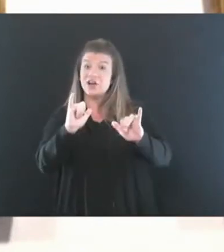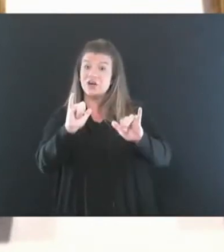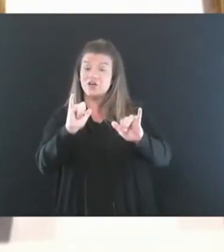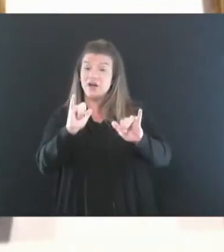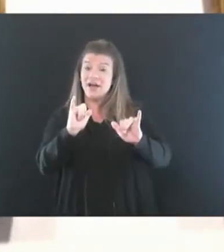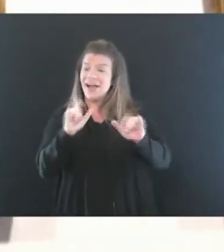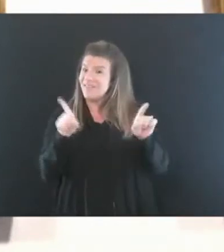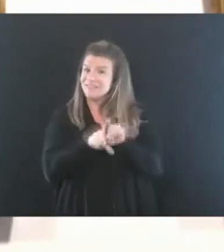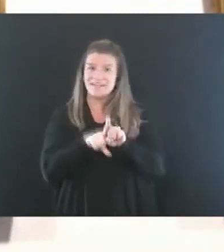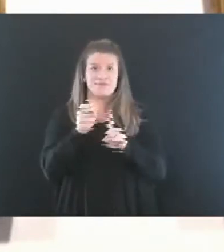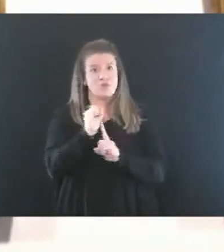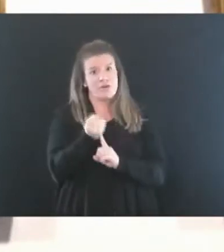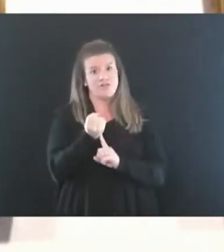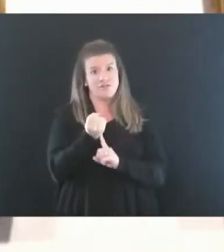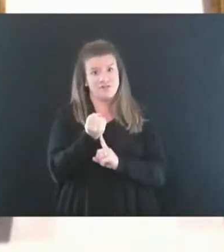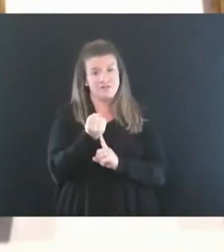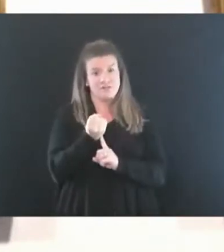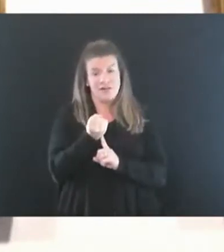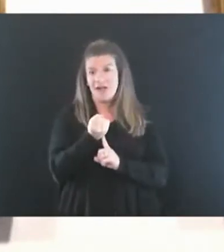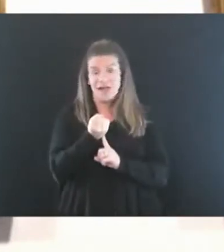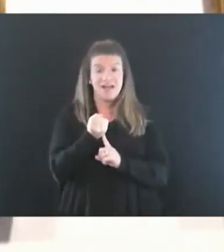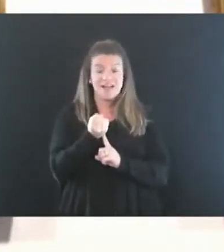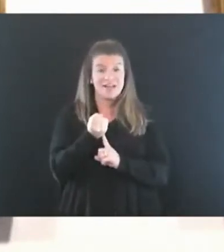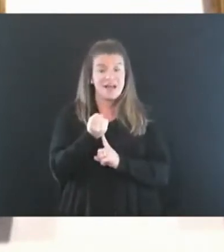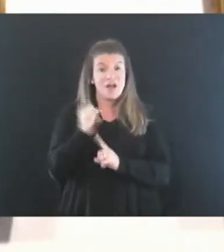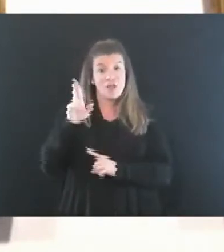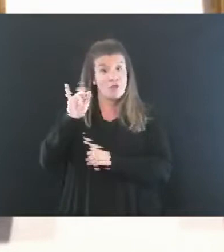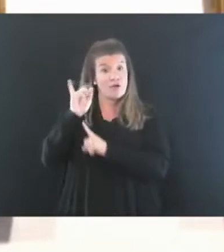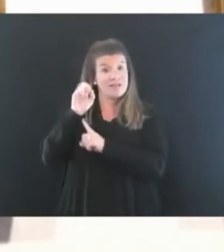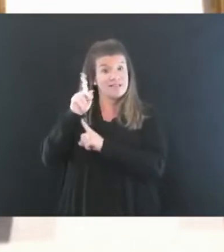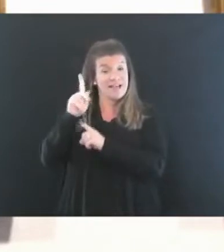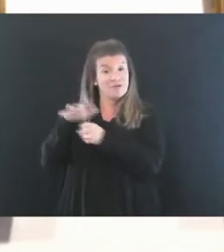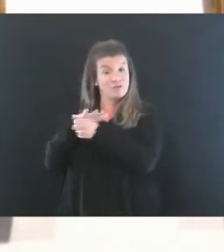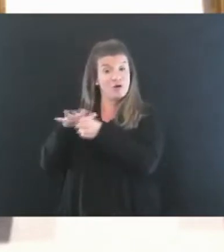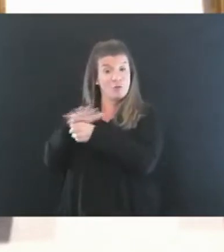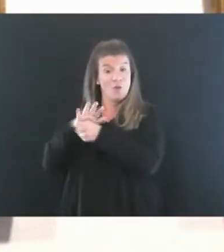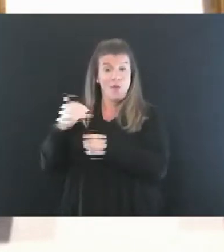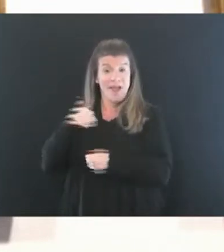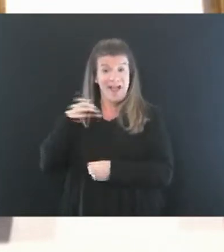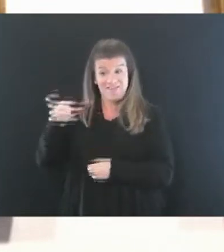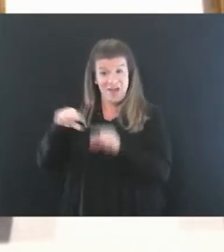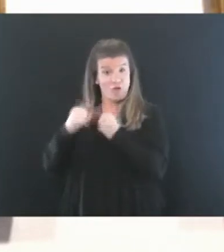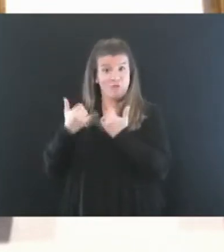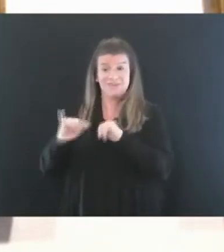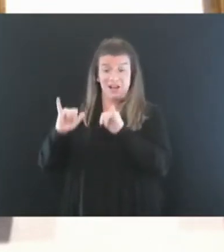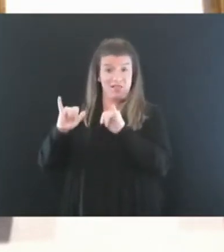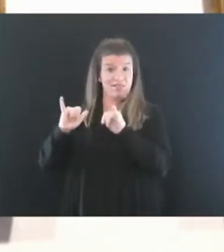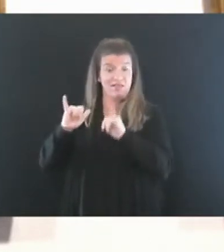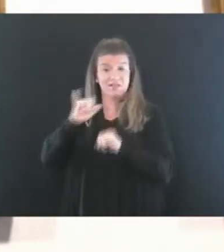BUT WE ALSO UNDERSTAND THAT WE STILL HAVE THE SAME VULNERABLE POPULATION. YOU KNOW, MANY PEOPLE HAVE